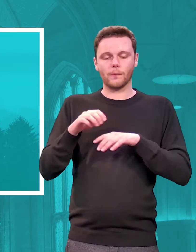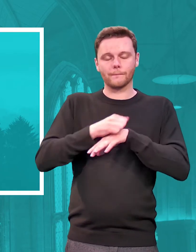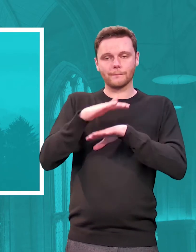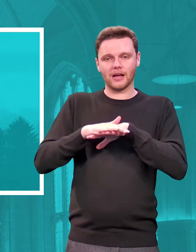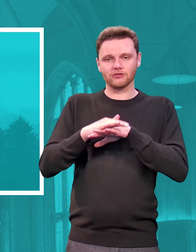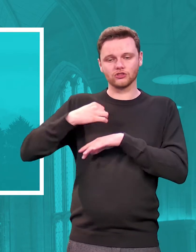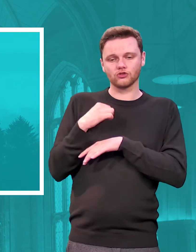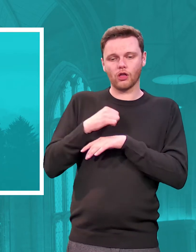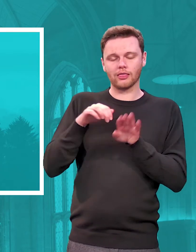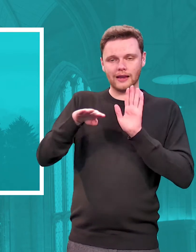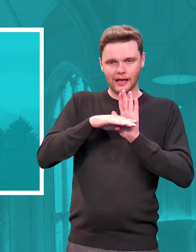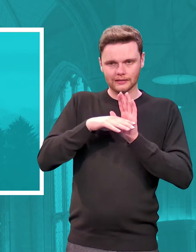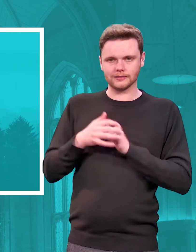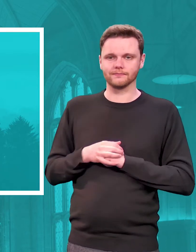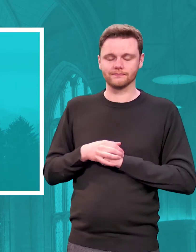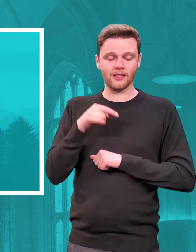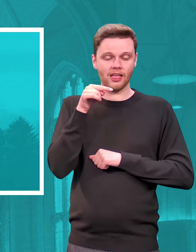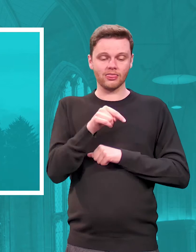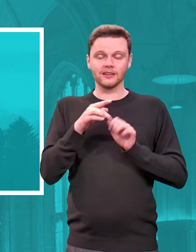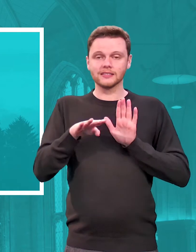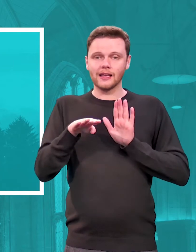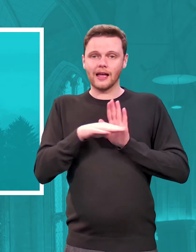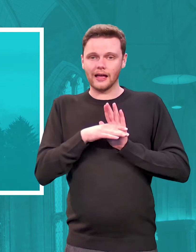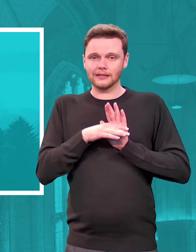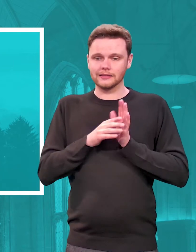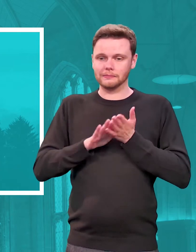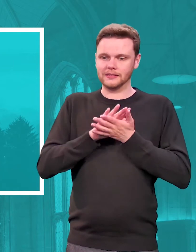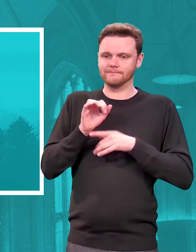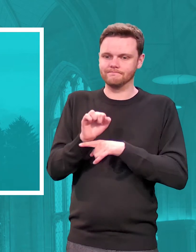The Act restricts the church buildings which may be used